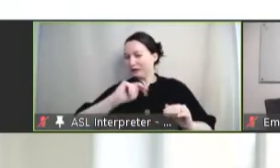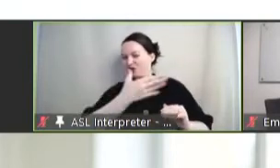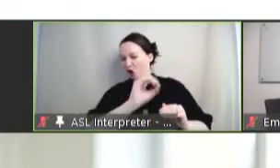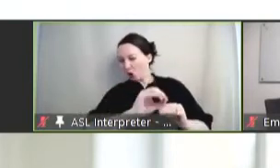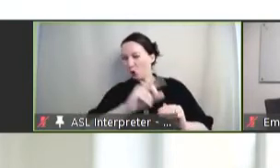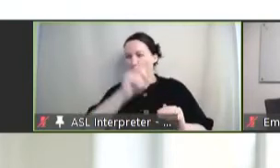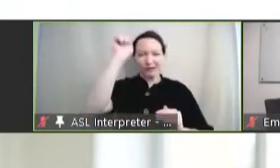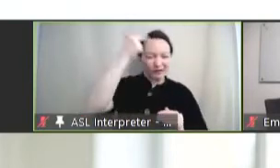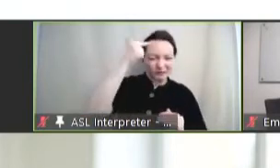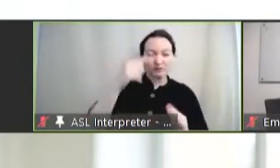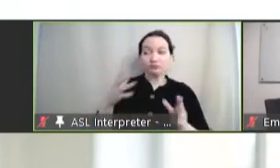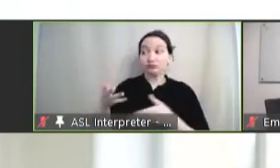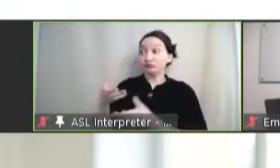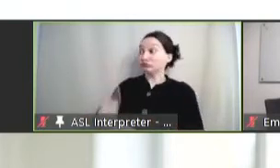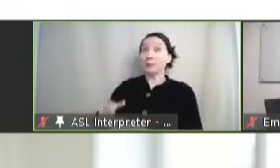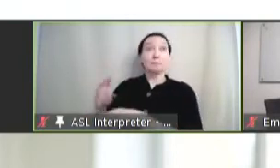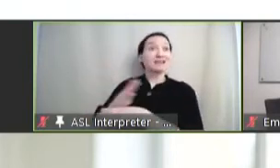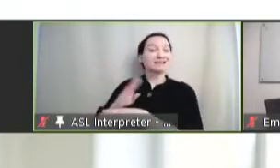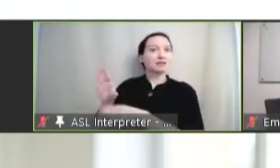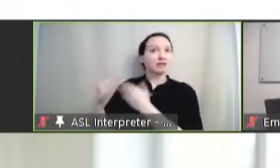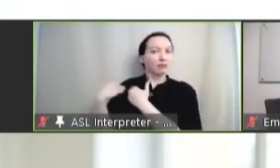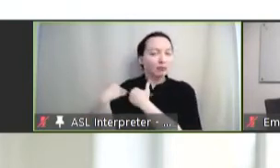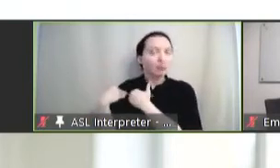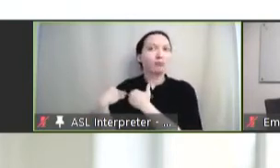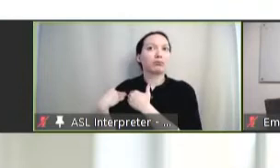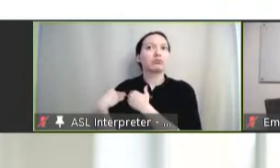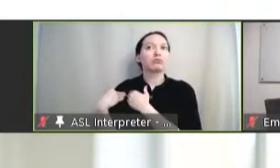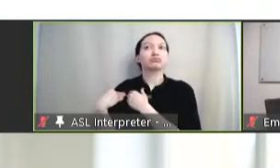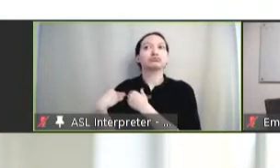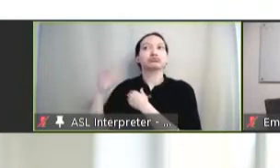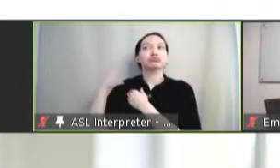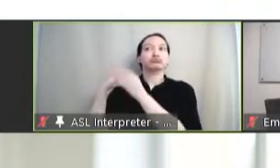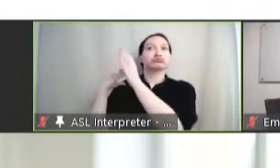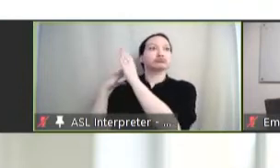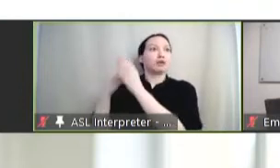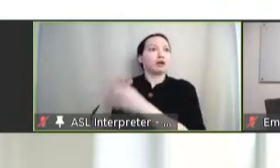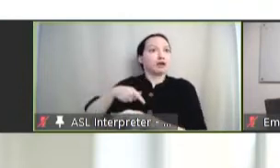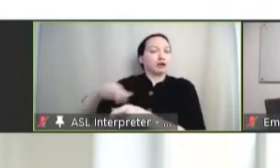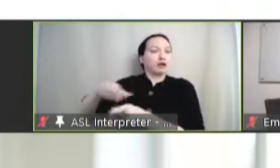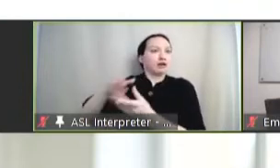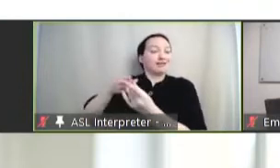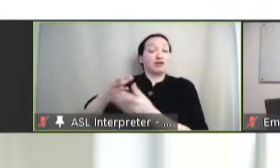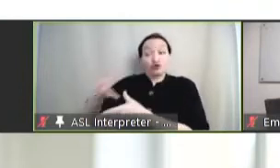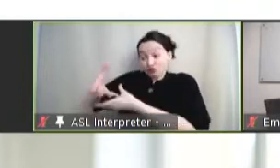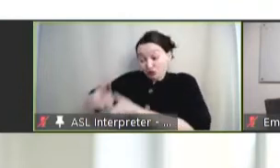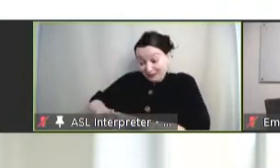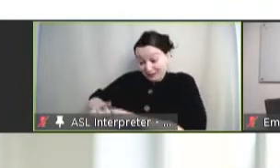And as a result, there is a responsibility then for industry leaders to use that trust to